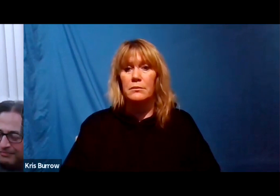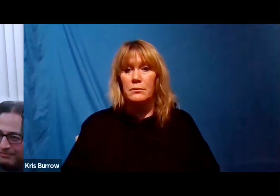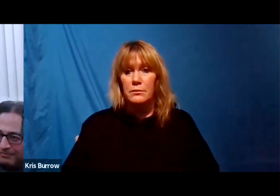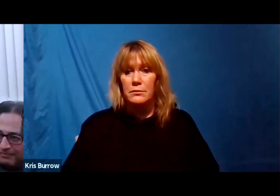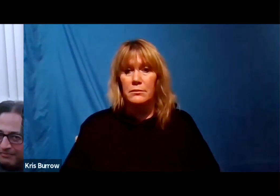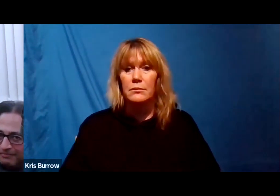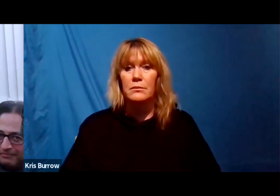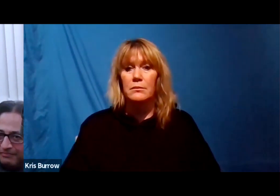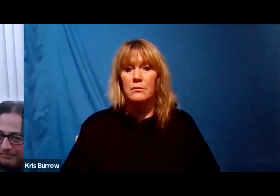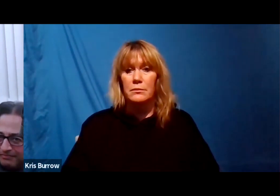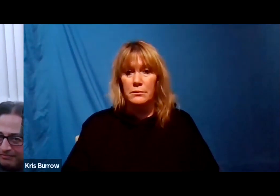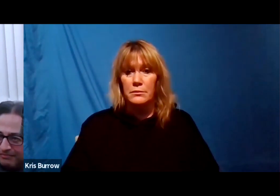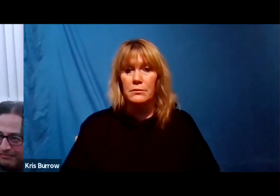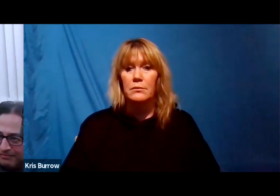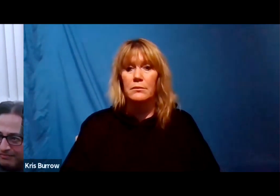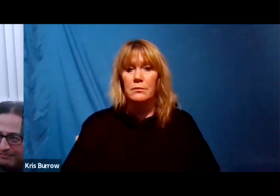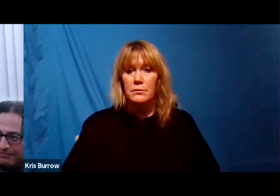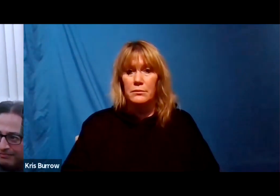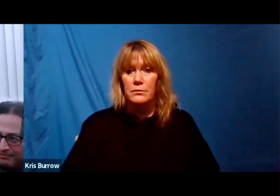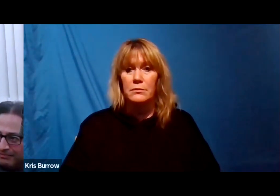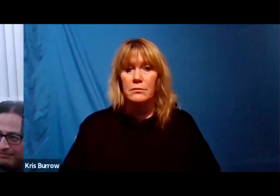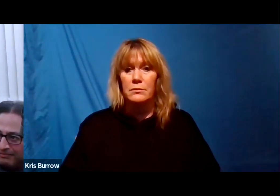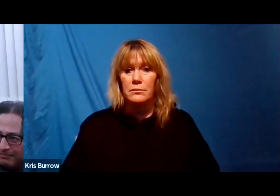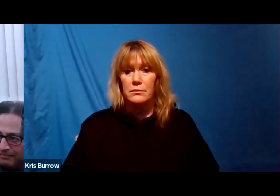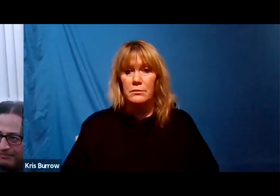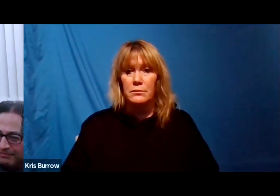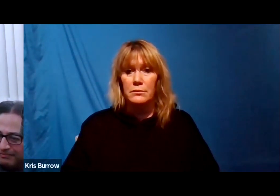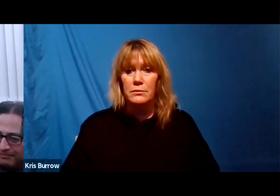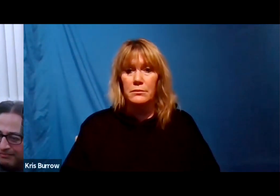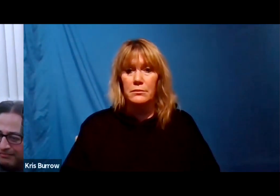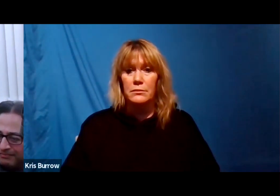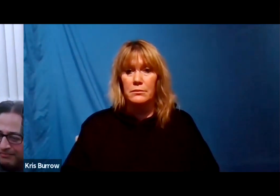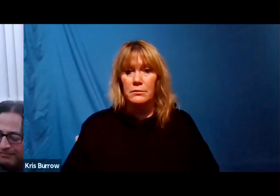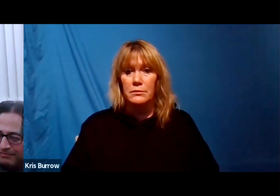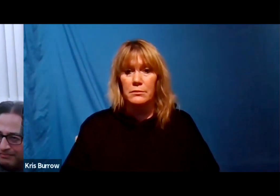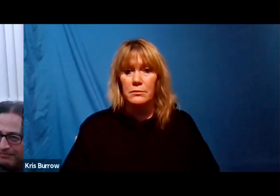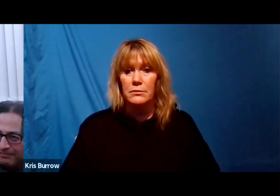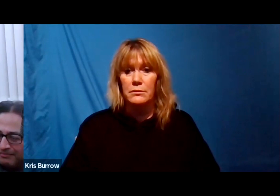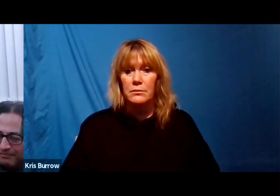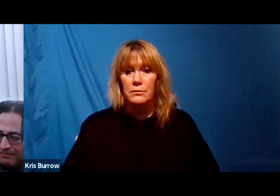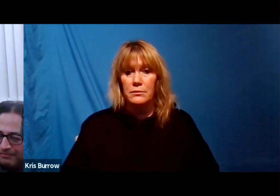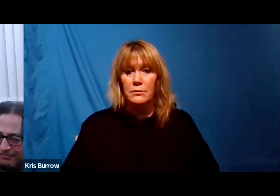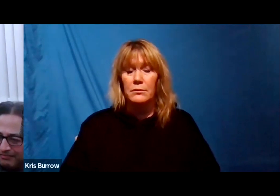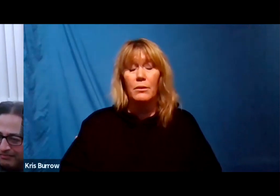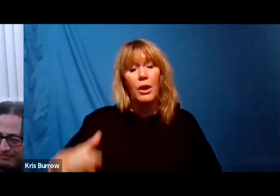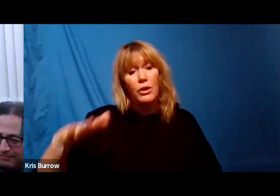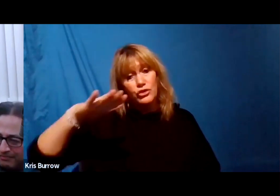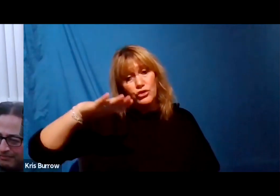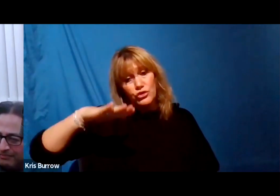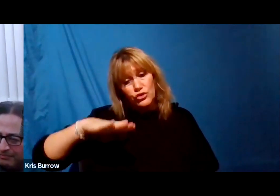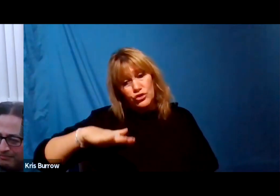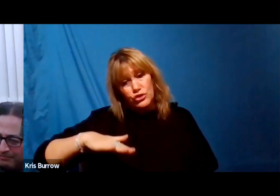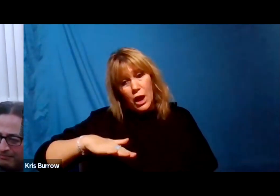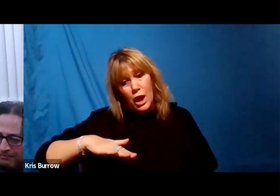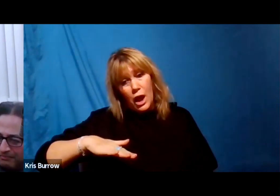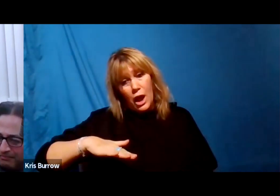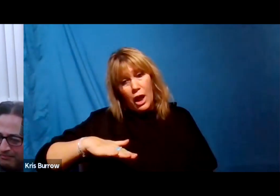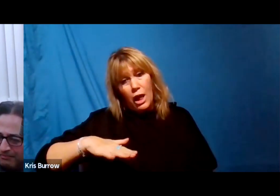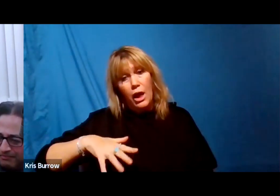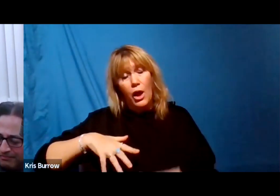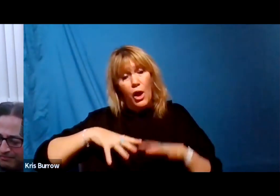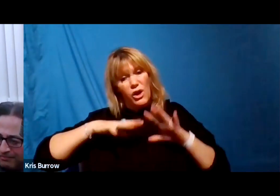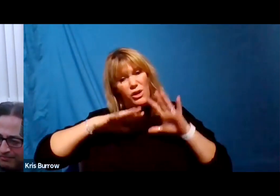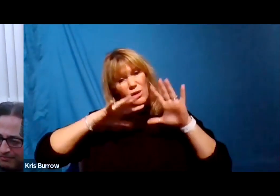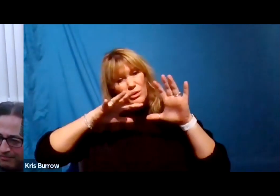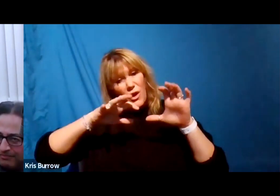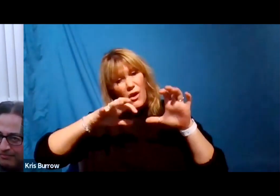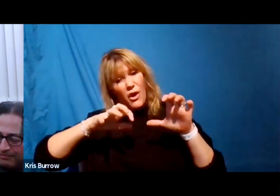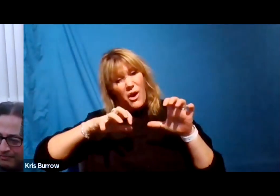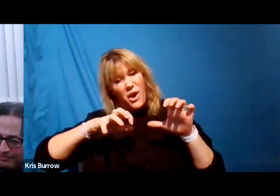ado, let me introduce you to my lovely